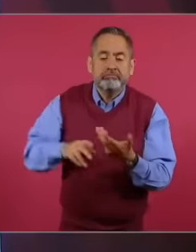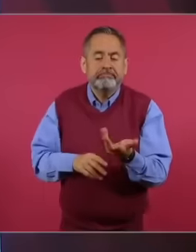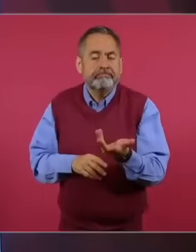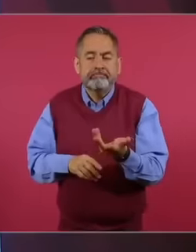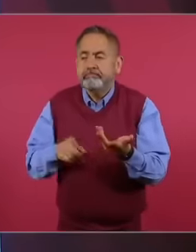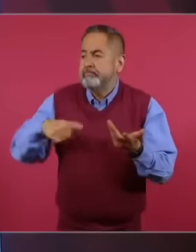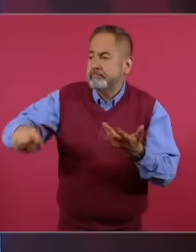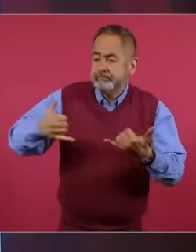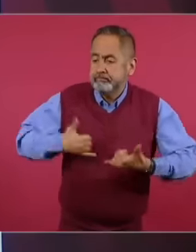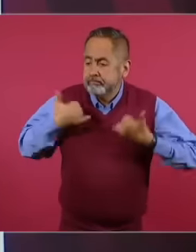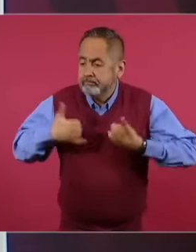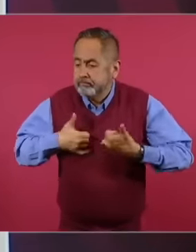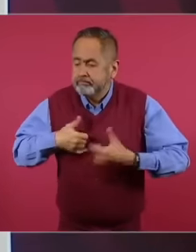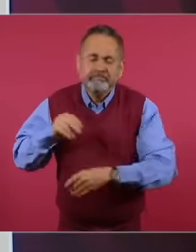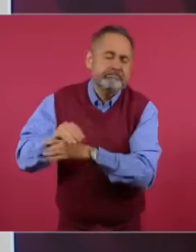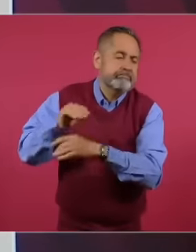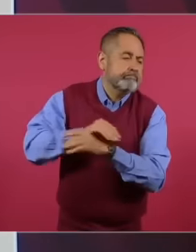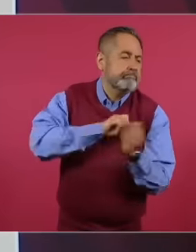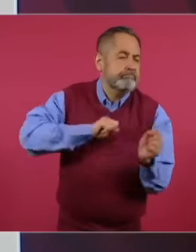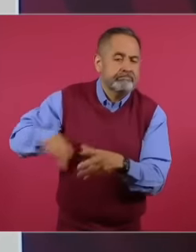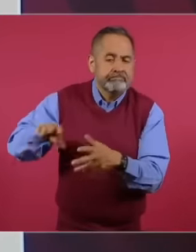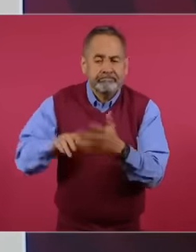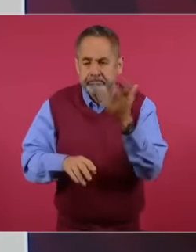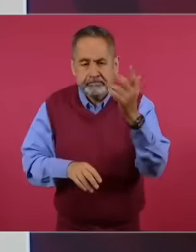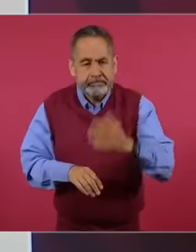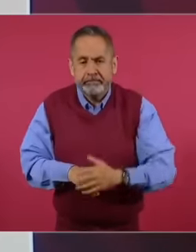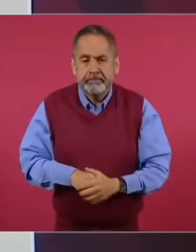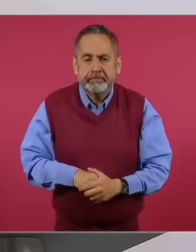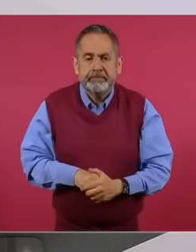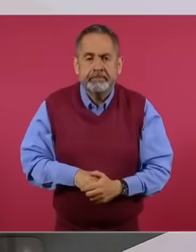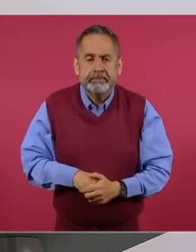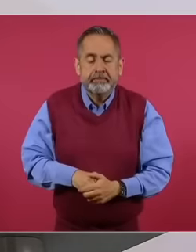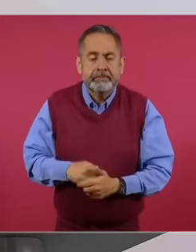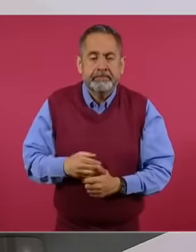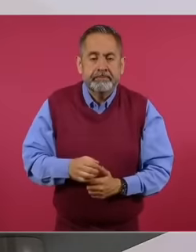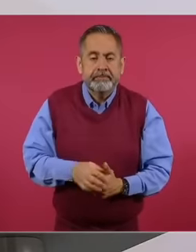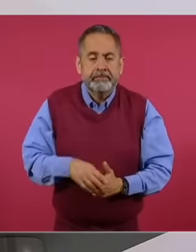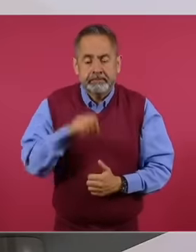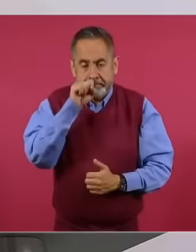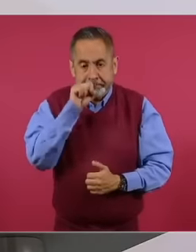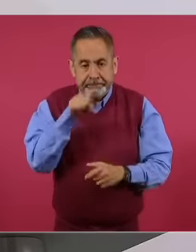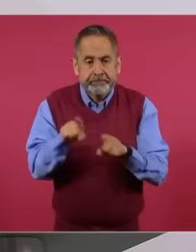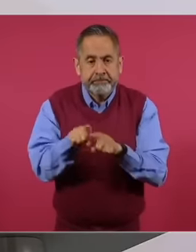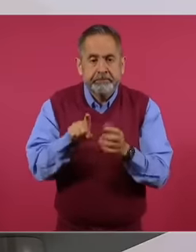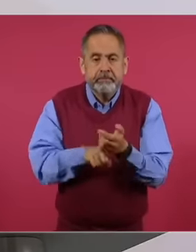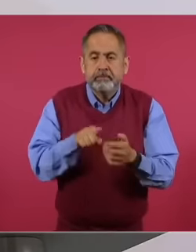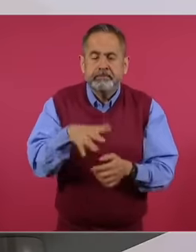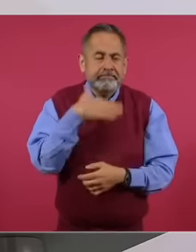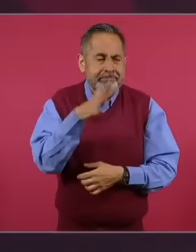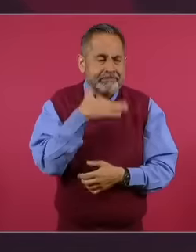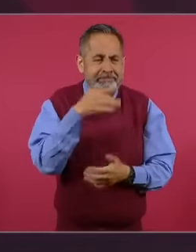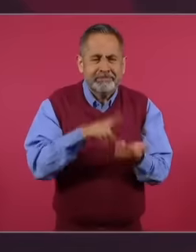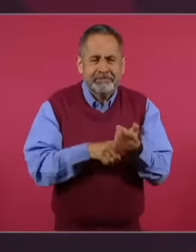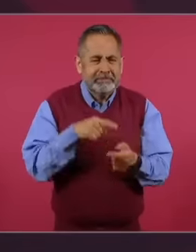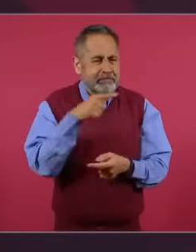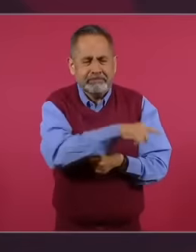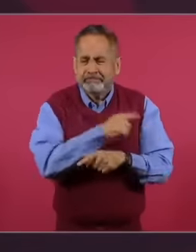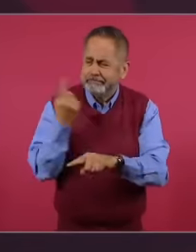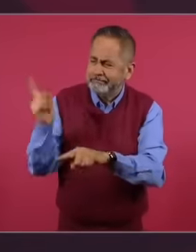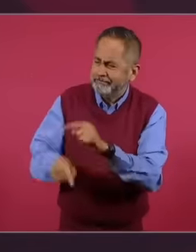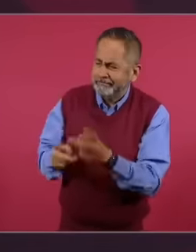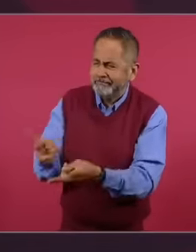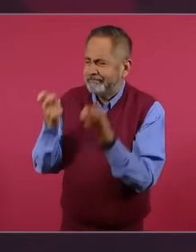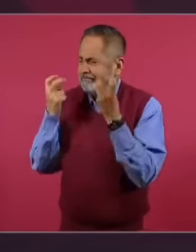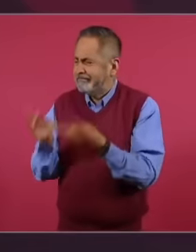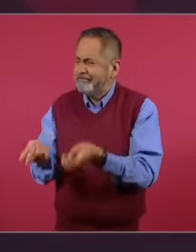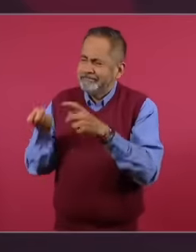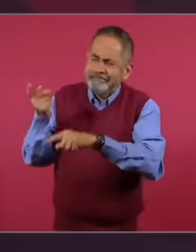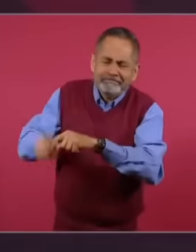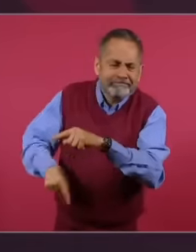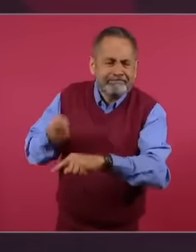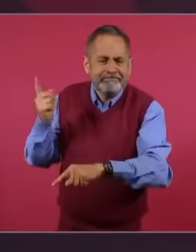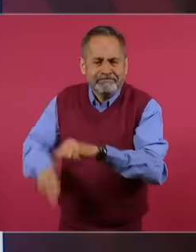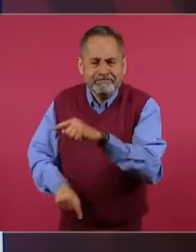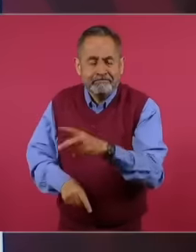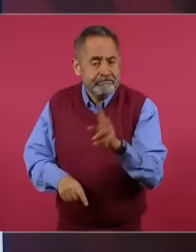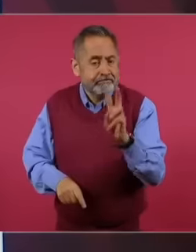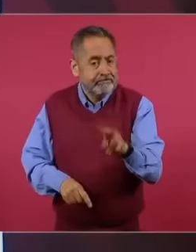young people, and of course because of the corruption because they dedicated themselves to looting, it is incredible.